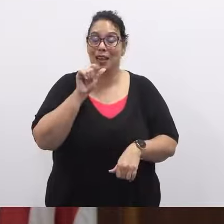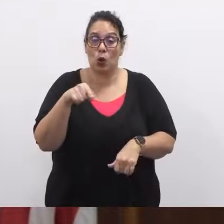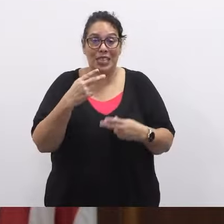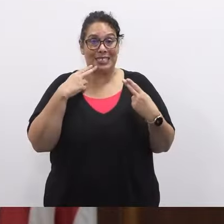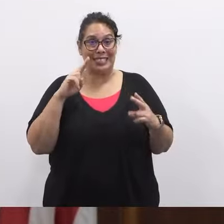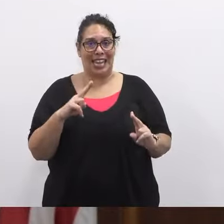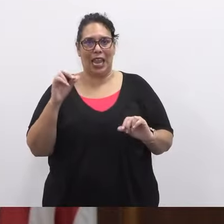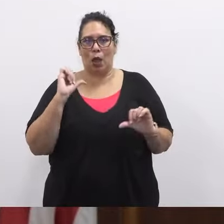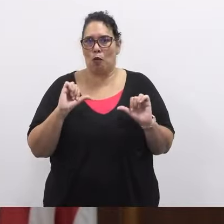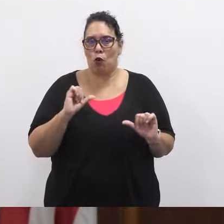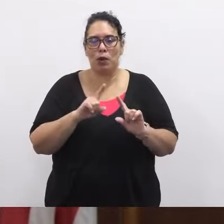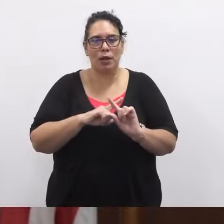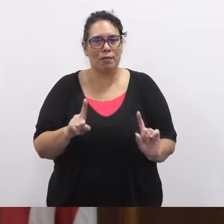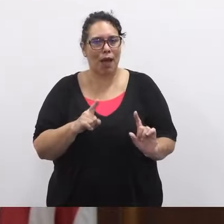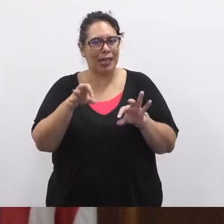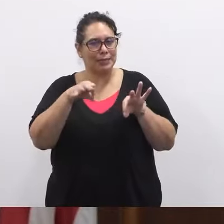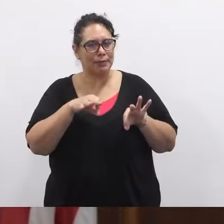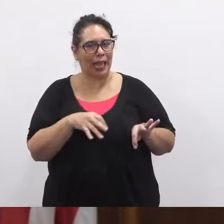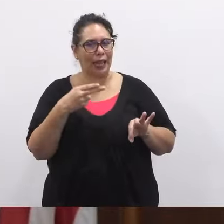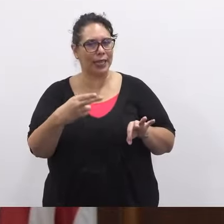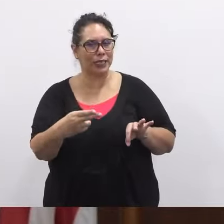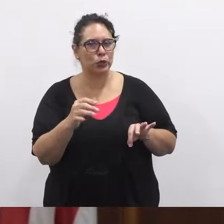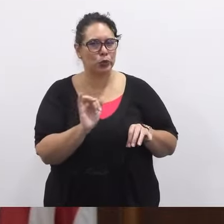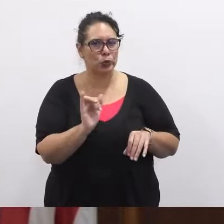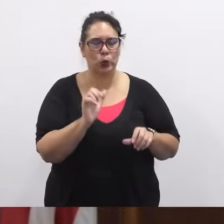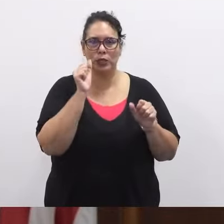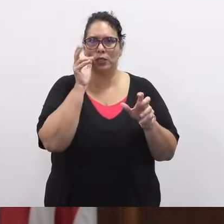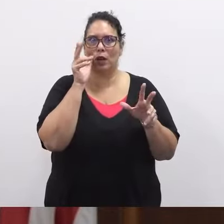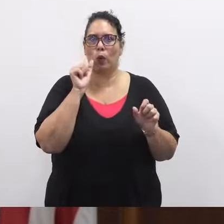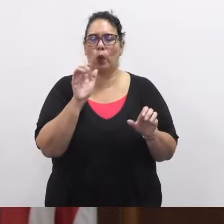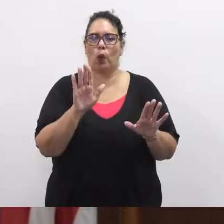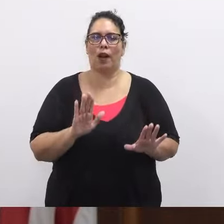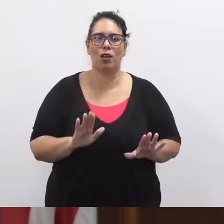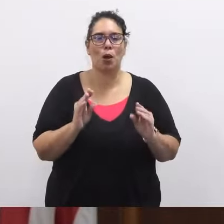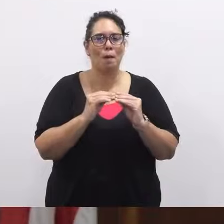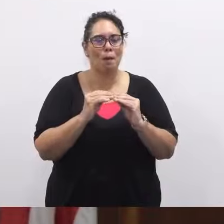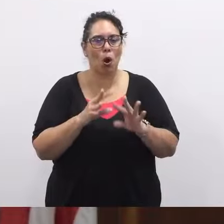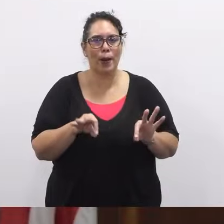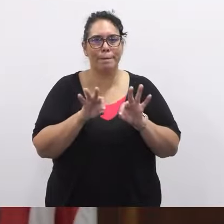but really telling a little bit about their history. It was incredibly delightful. And more important, it was the public debut